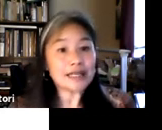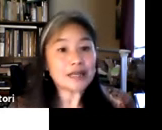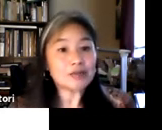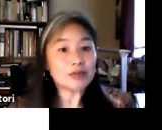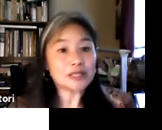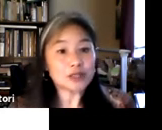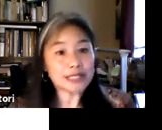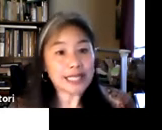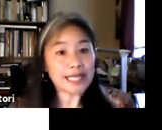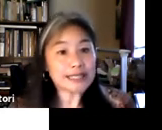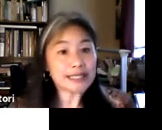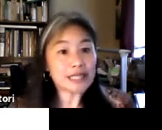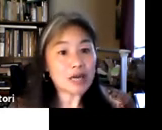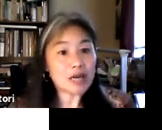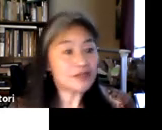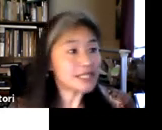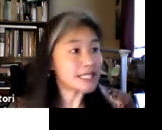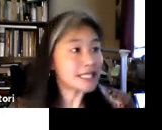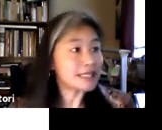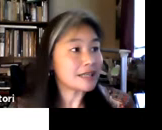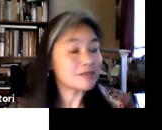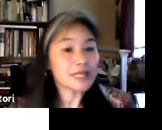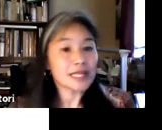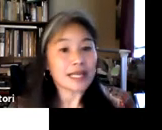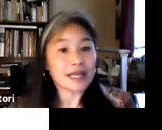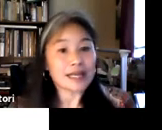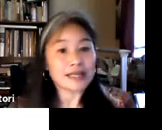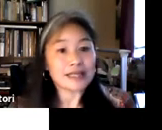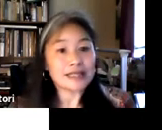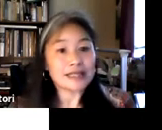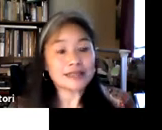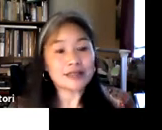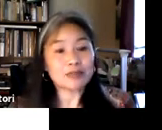was one of the no no boys. And as a result, he was sent to to